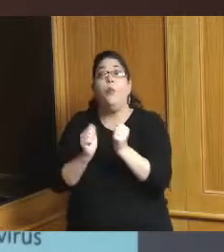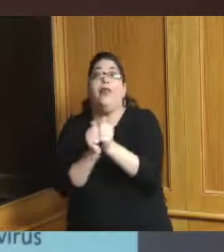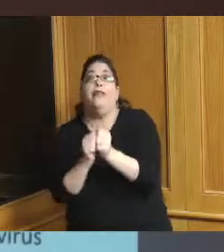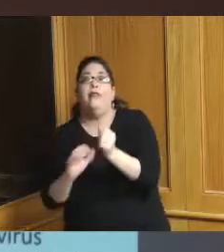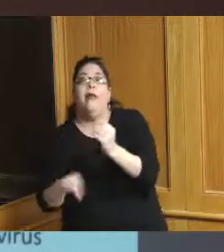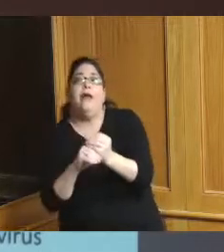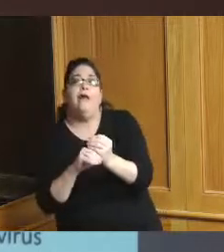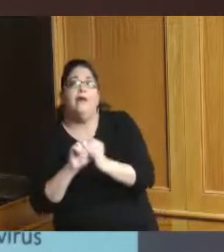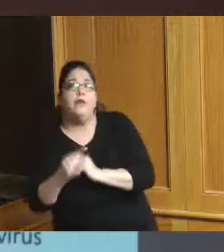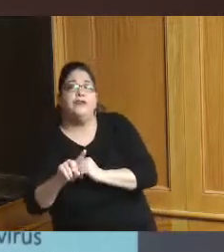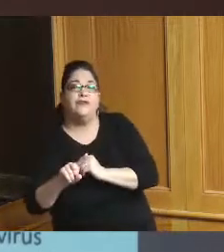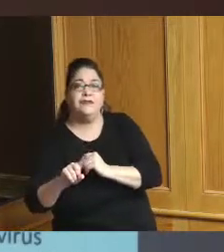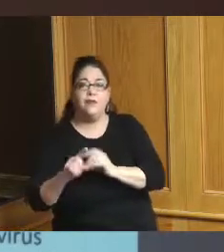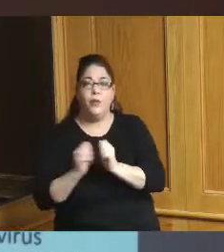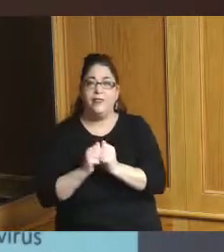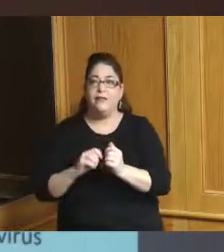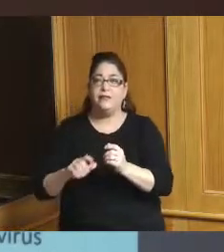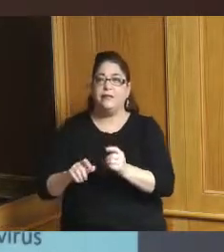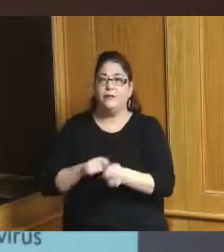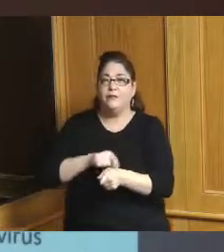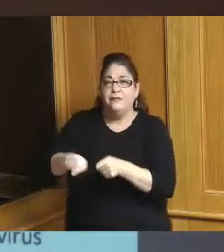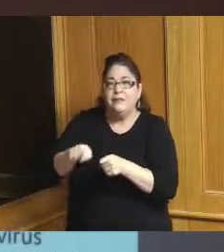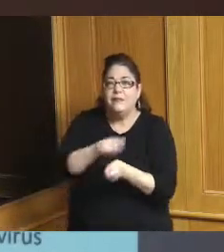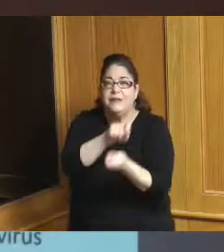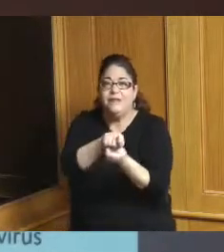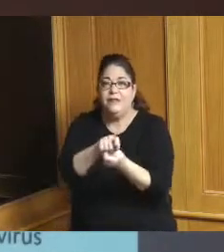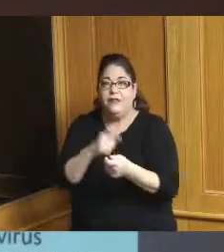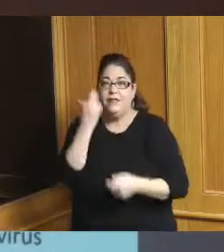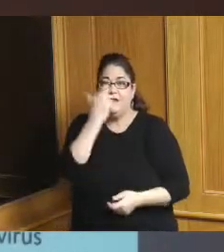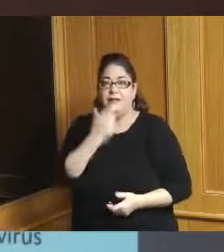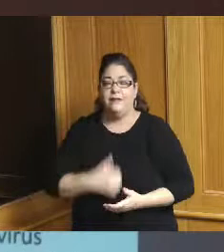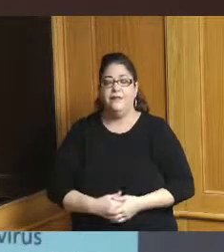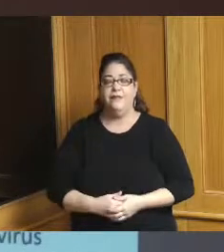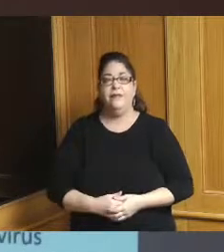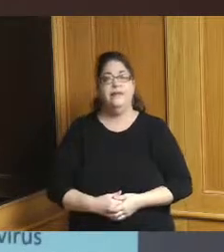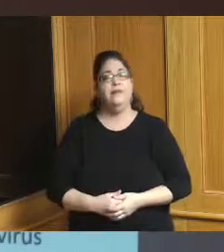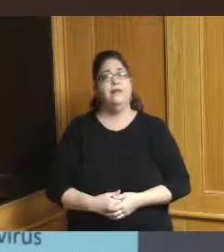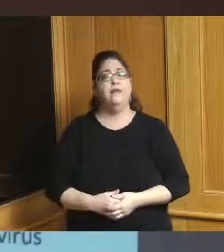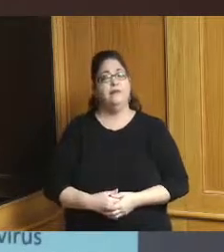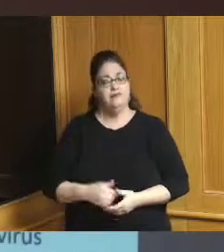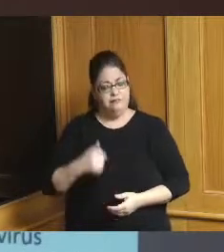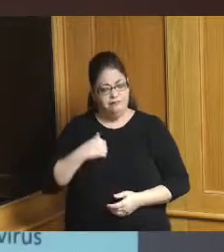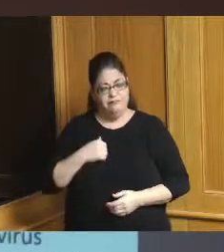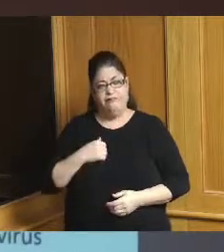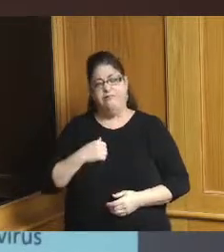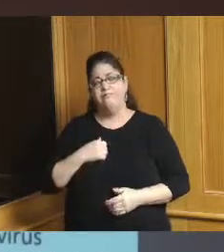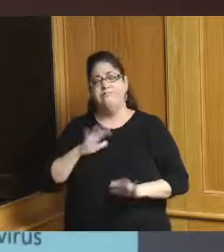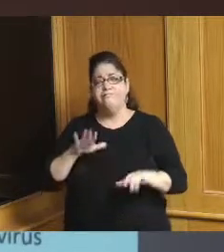so it was very interesting we just have to really so I you know I did some you know some basic five